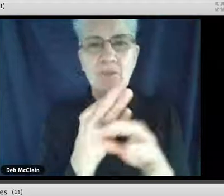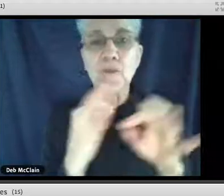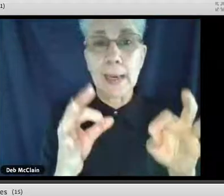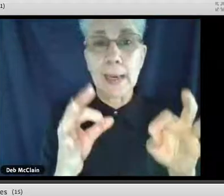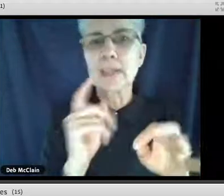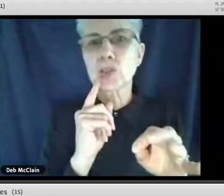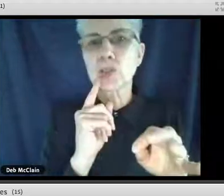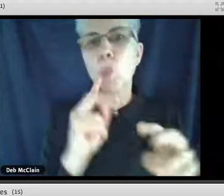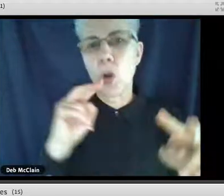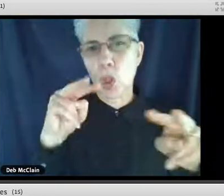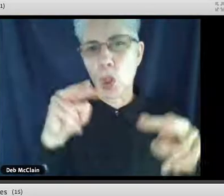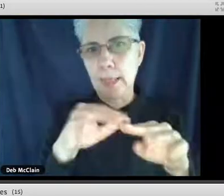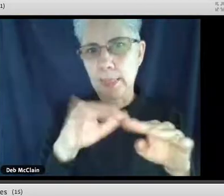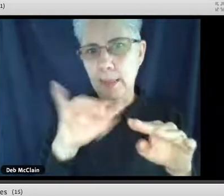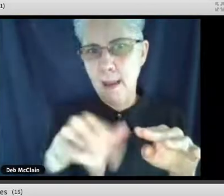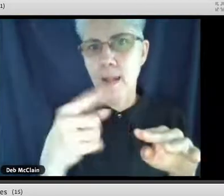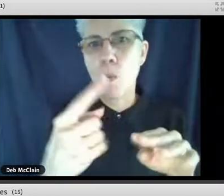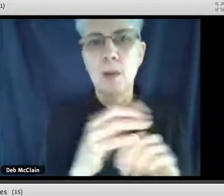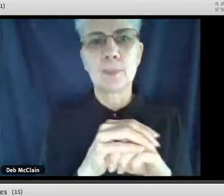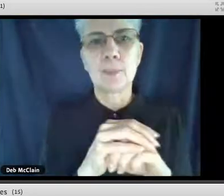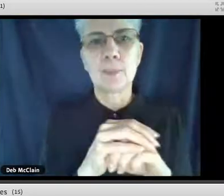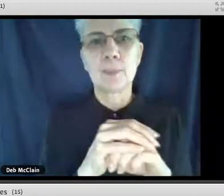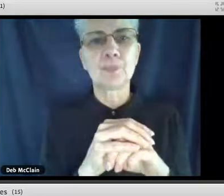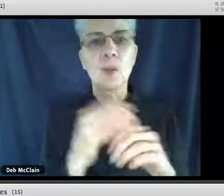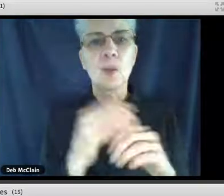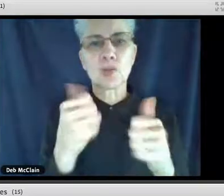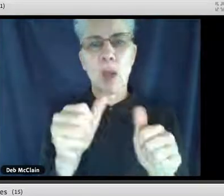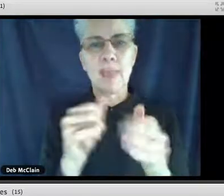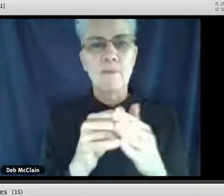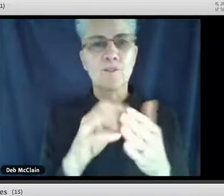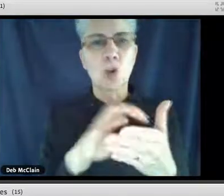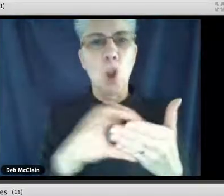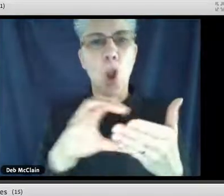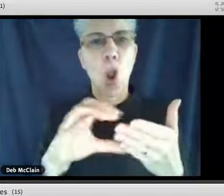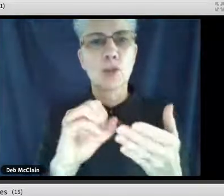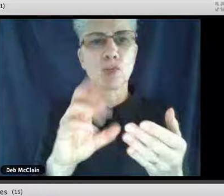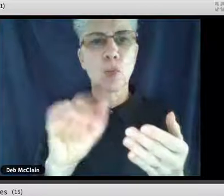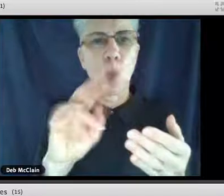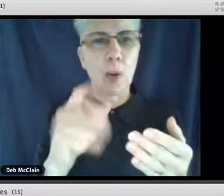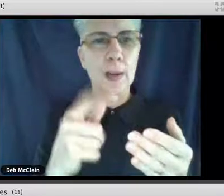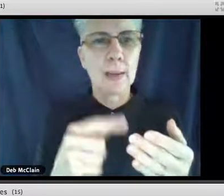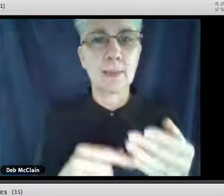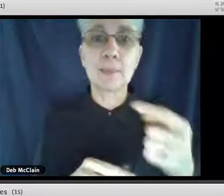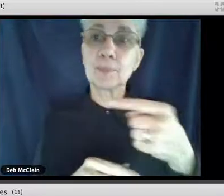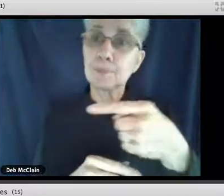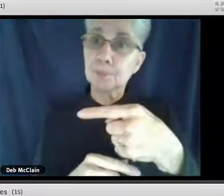so it's my go-to for card sorting. So this is what it looks like.